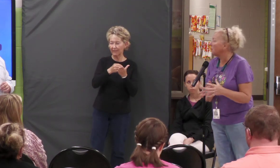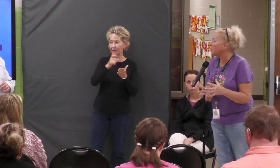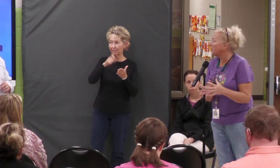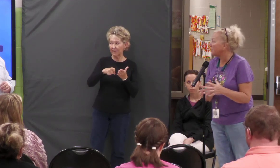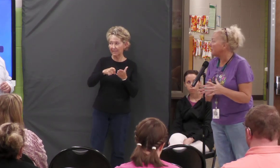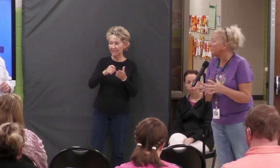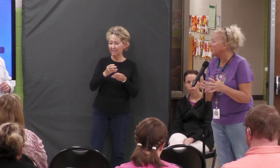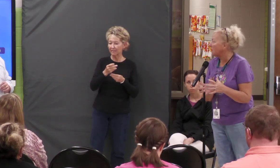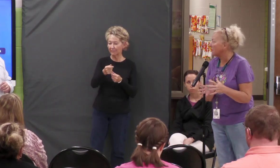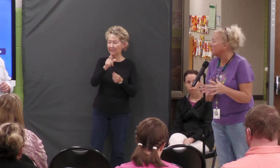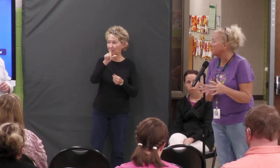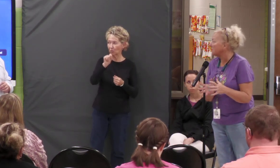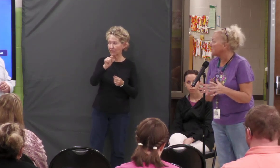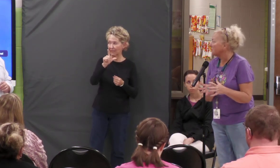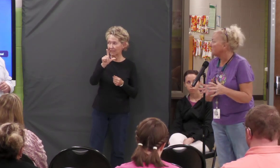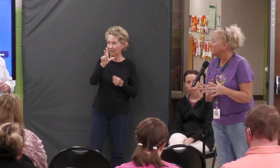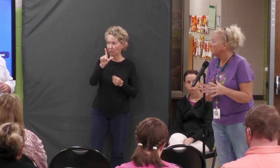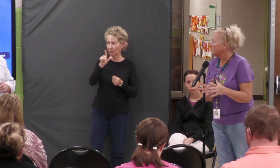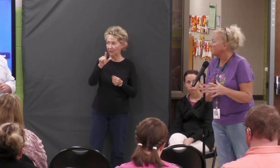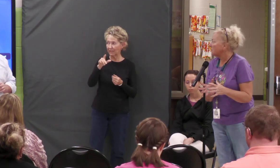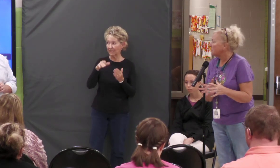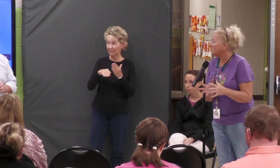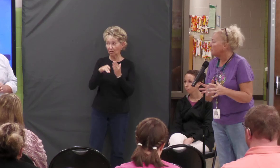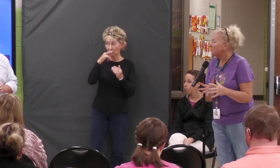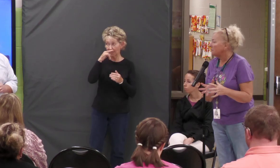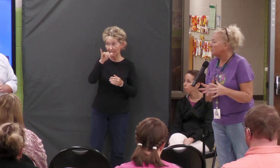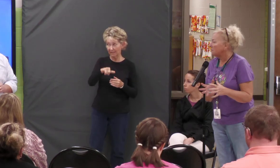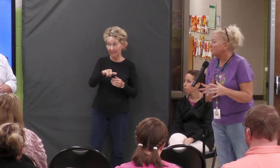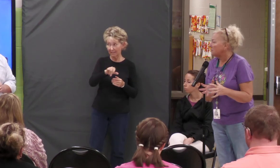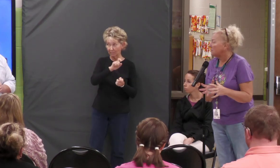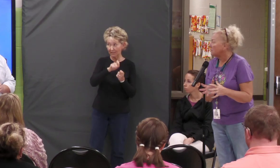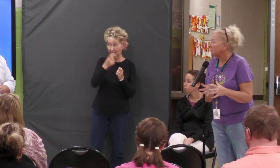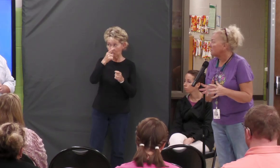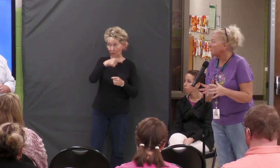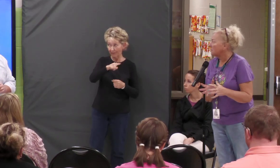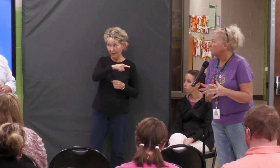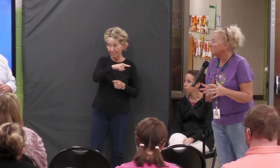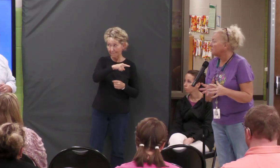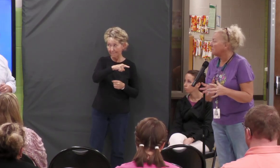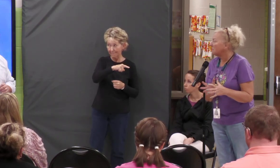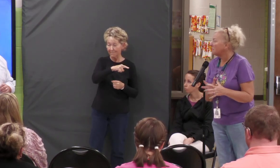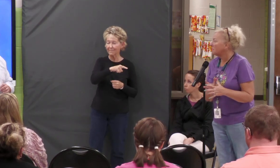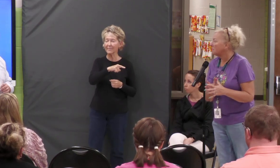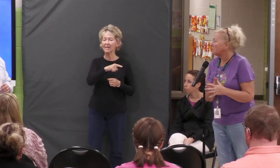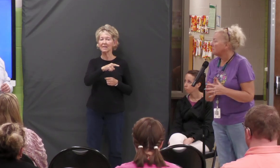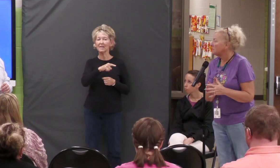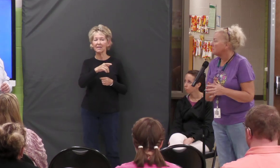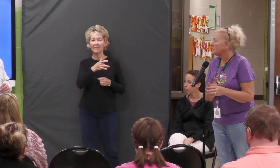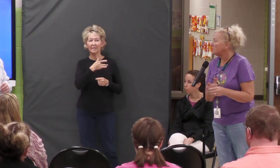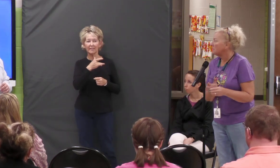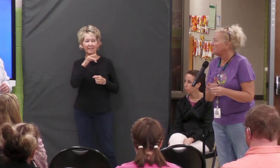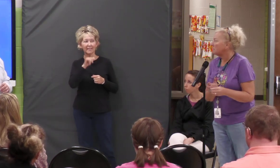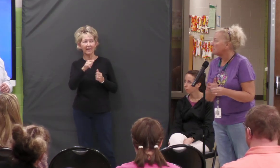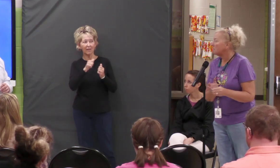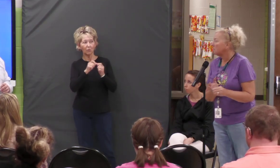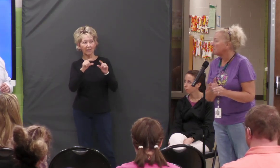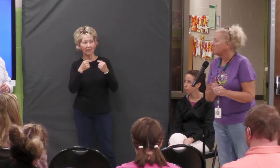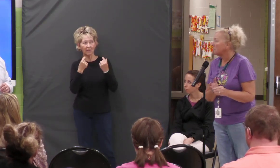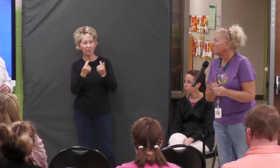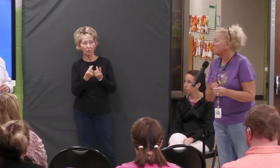2023 soccer team? typically we say the group that on that stays restricted to that